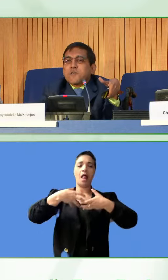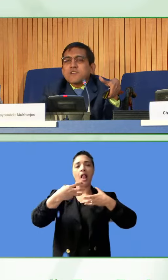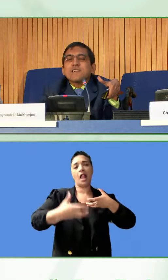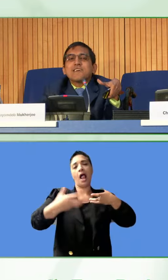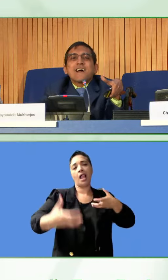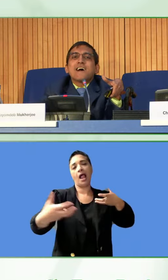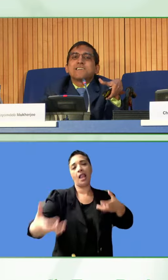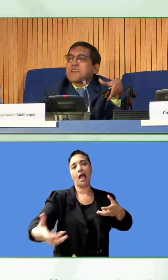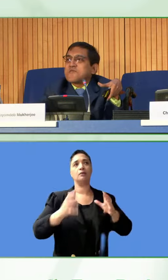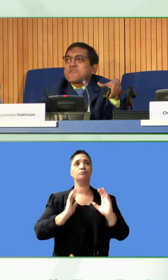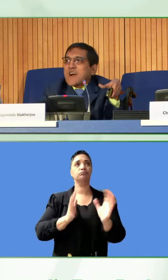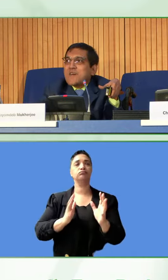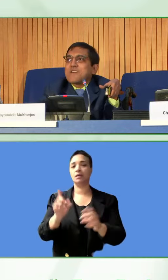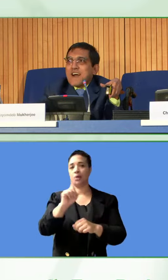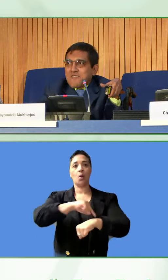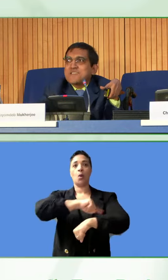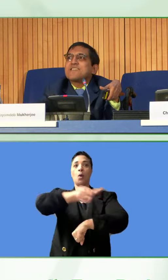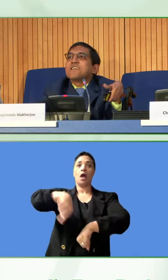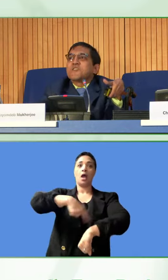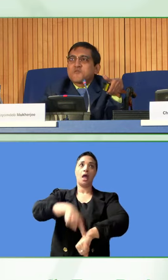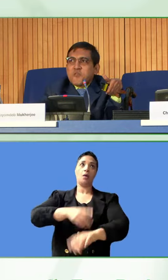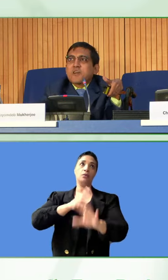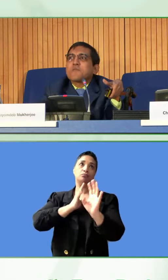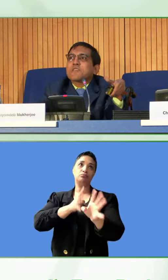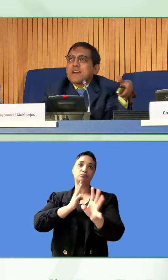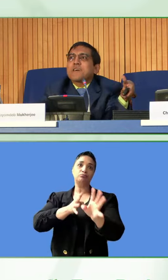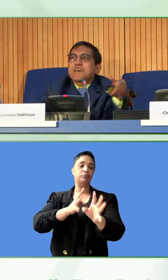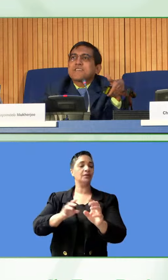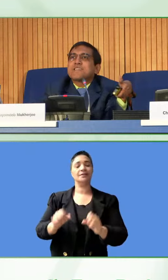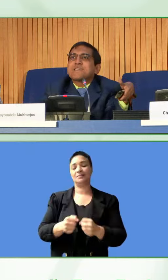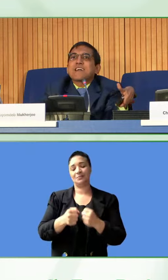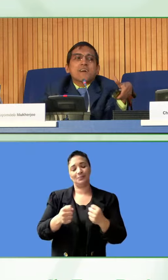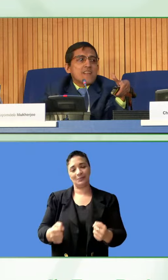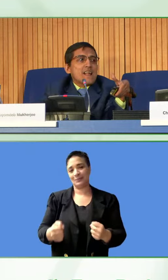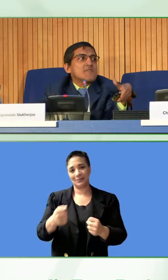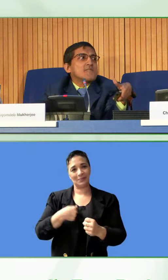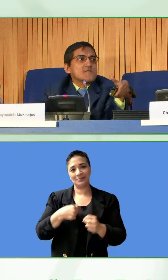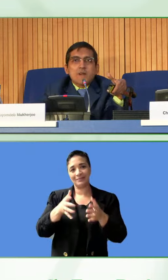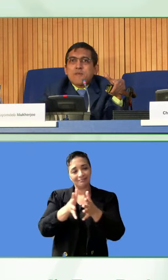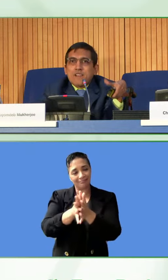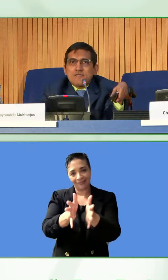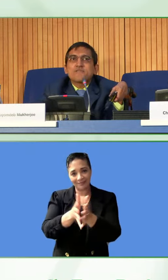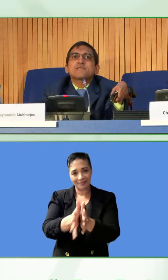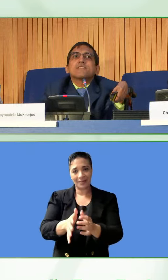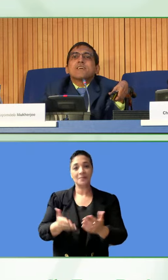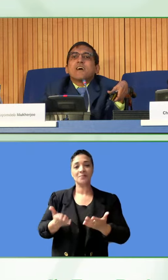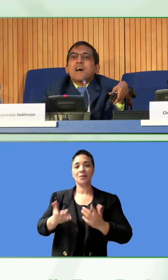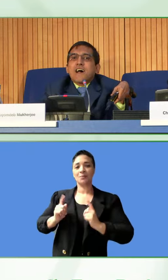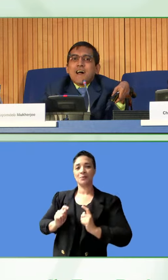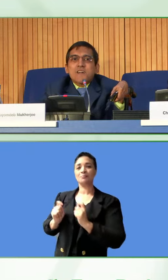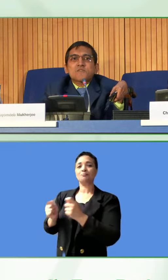hour and I don't have an hour to talk about. Rather than that, I will hand over to my panellists.